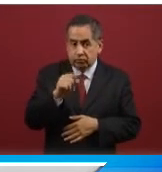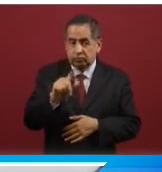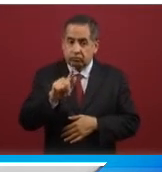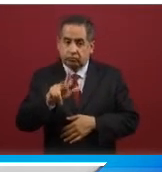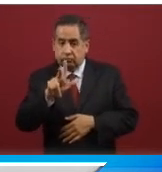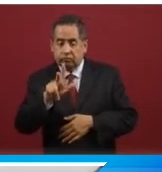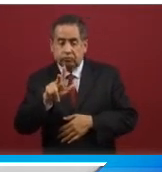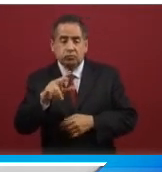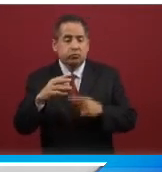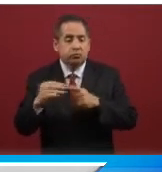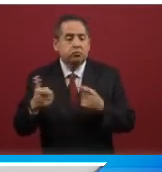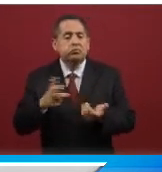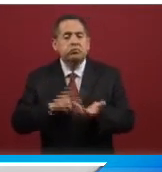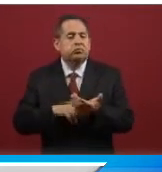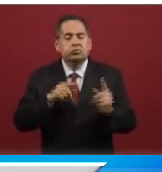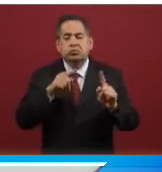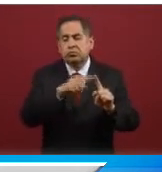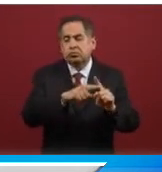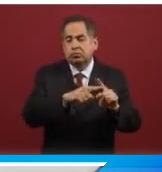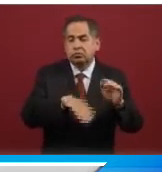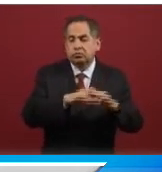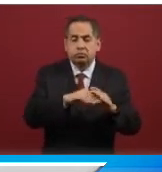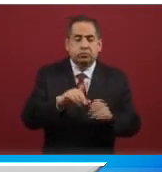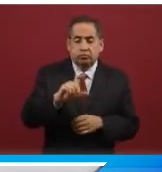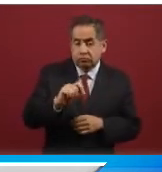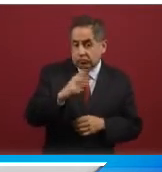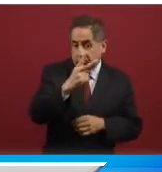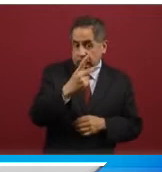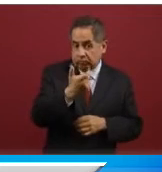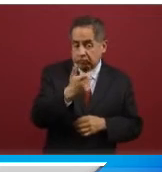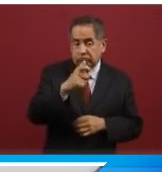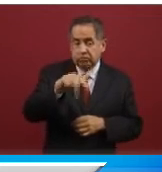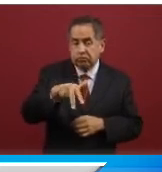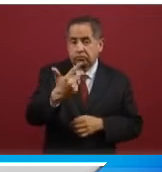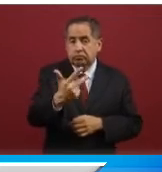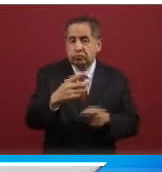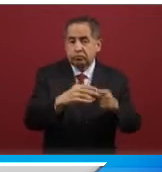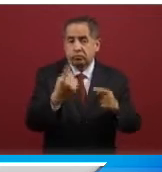With low price Regular Gasoline RENDICHICAS brand at 19.25